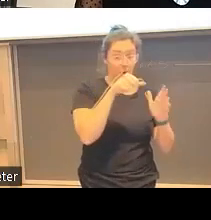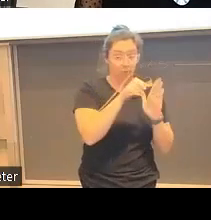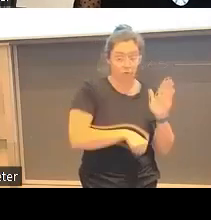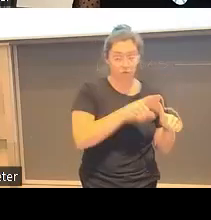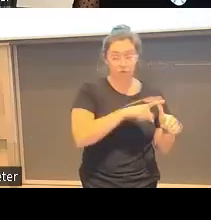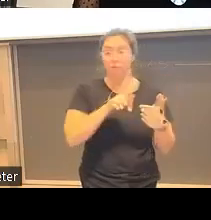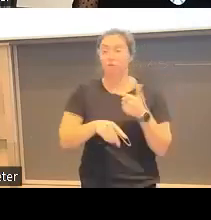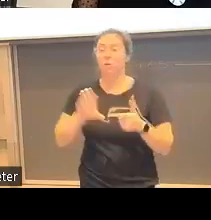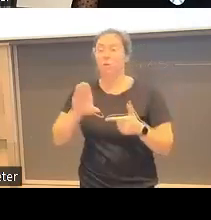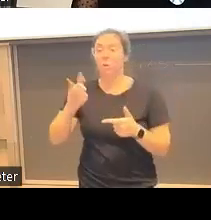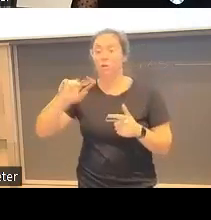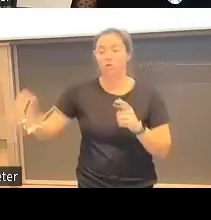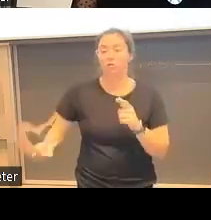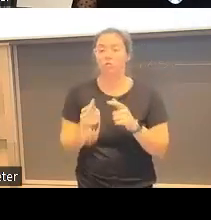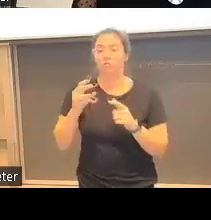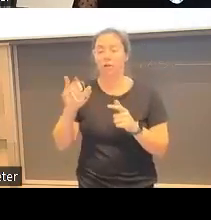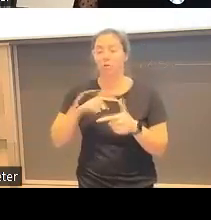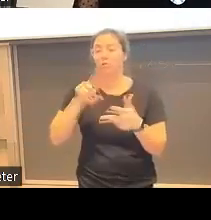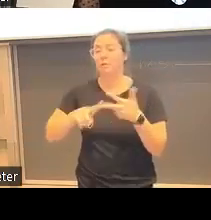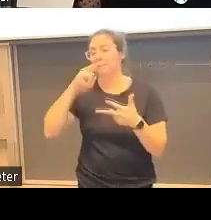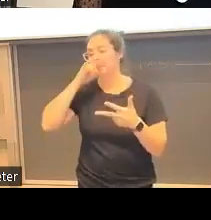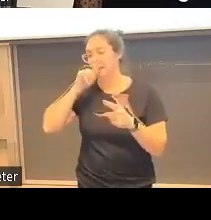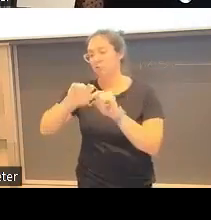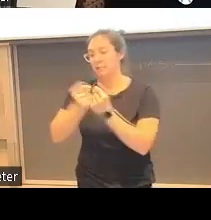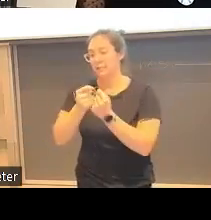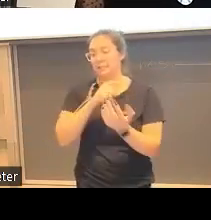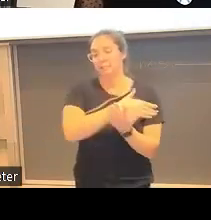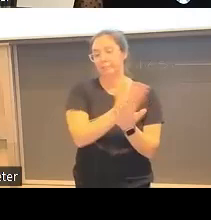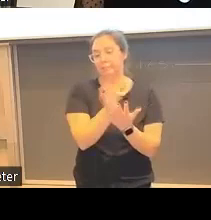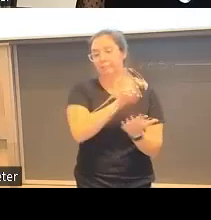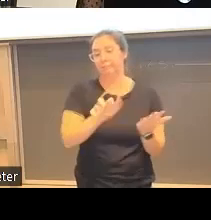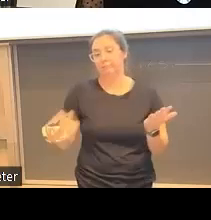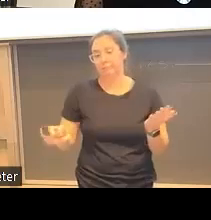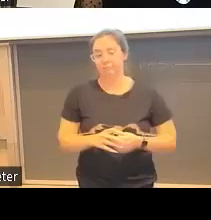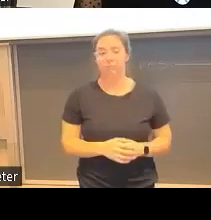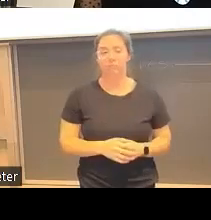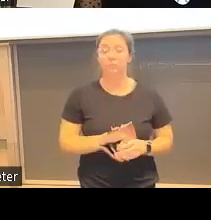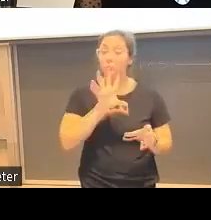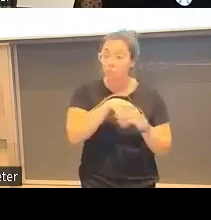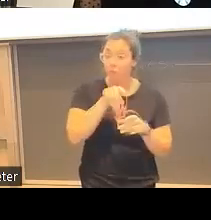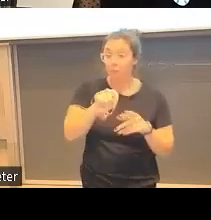burn pancreatic and pediatric surgery teams to join these teams required arriving for 430